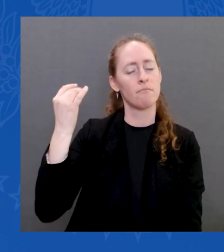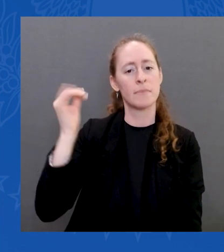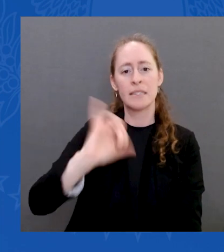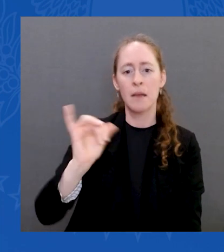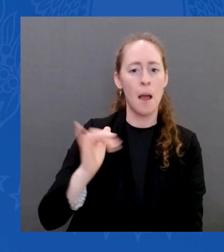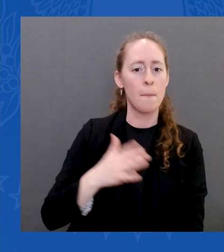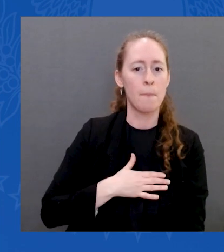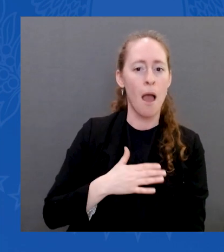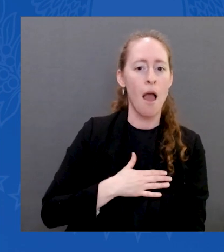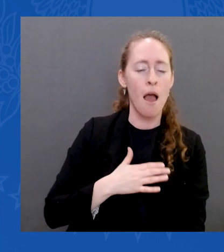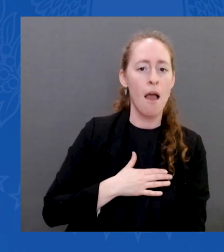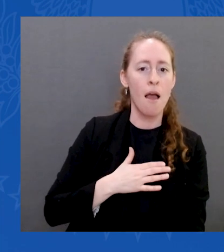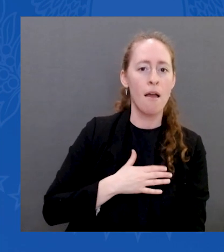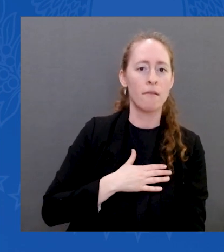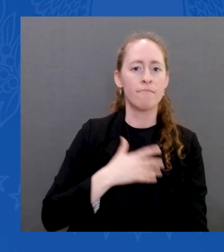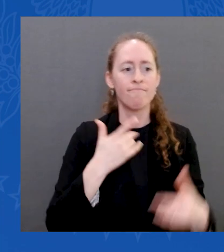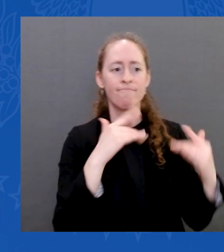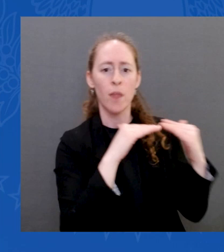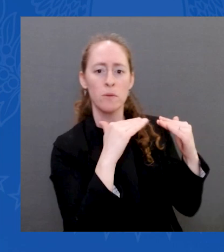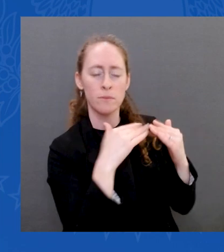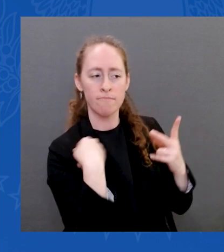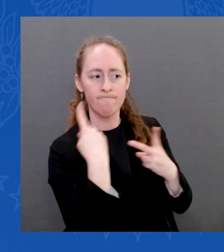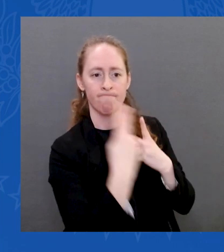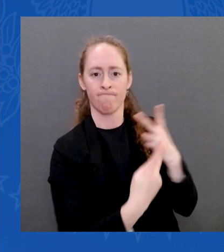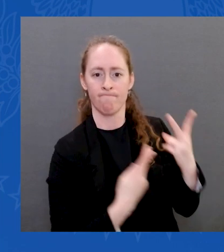lives with her caring approach to teaching.